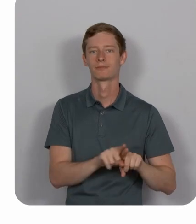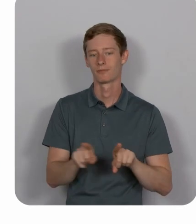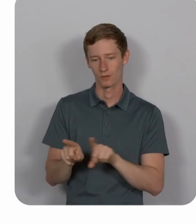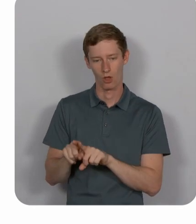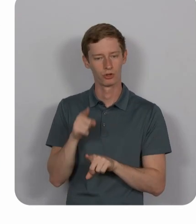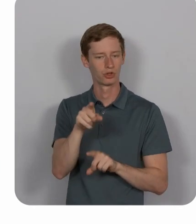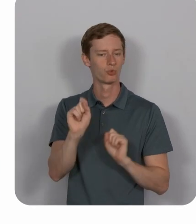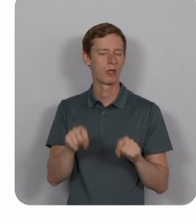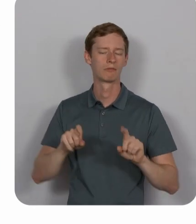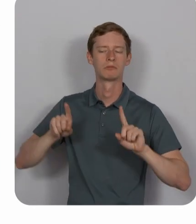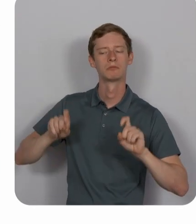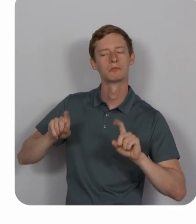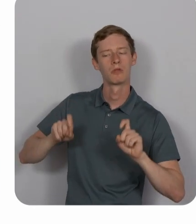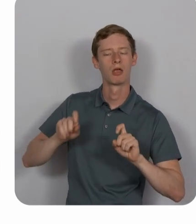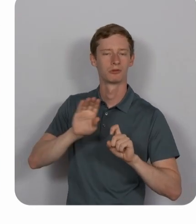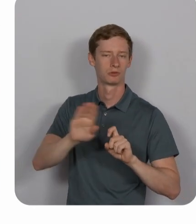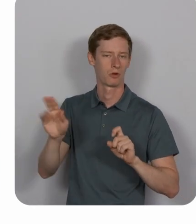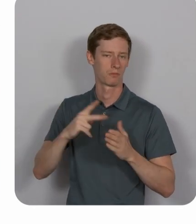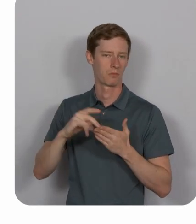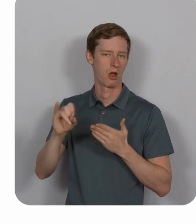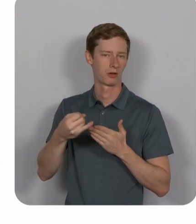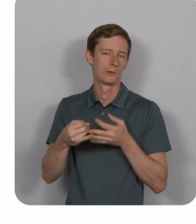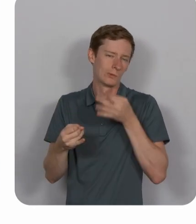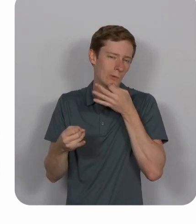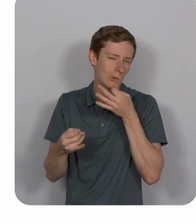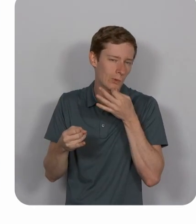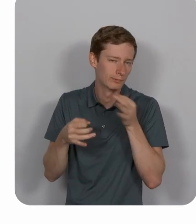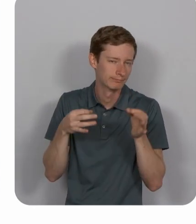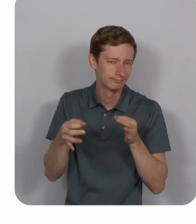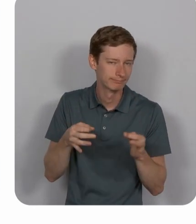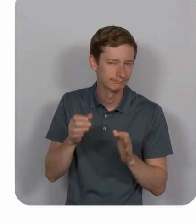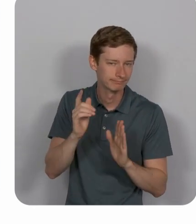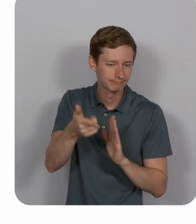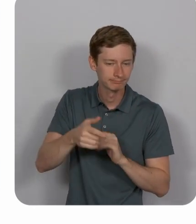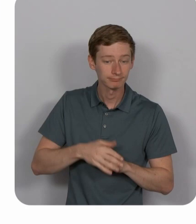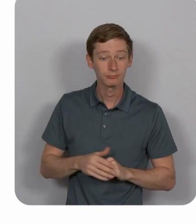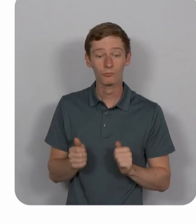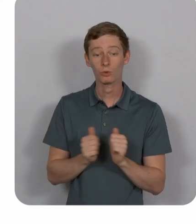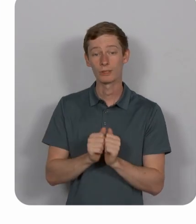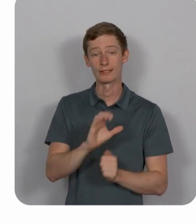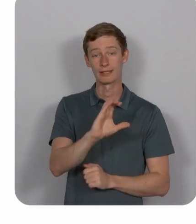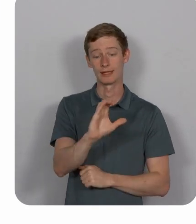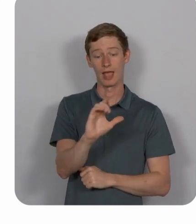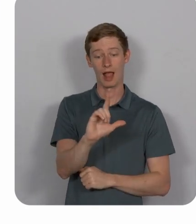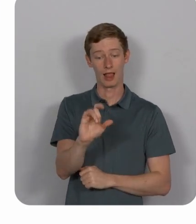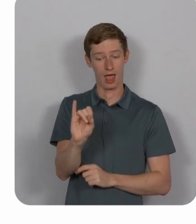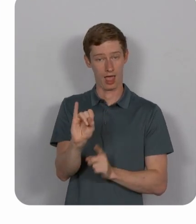We’ll get there later. With the Meta Spark CLI, you can streamline operations,